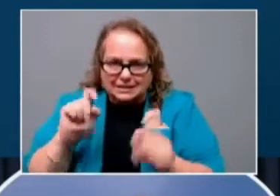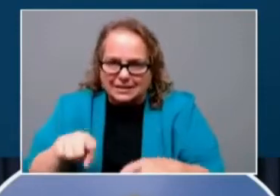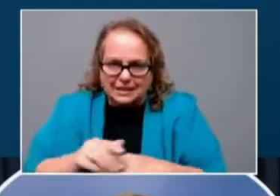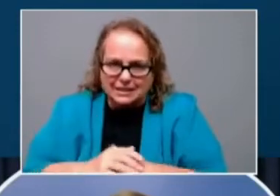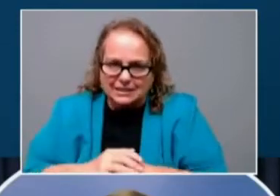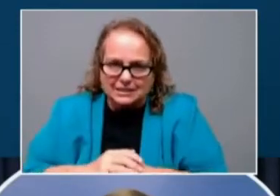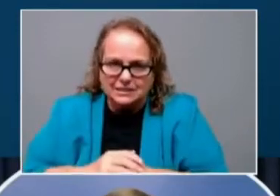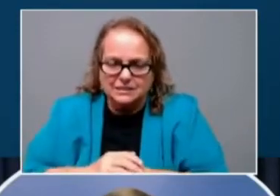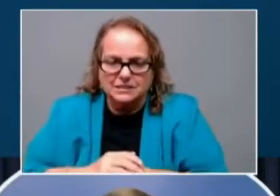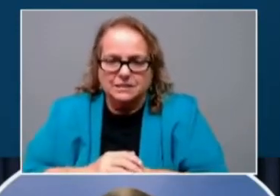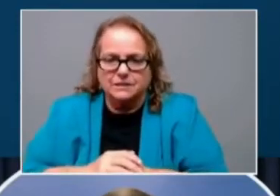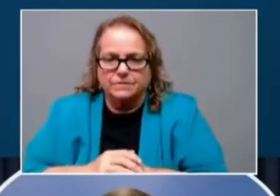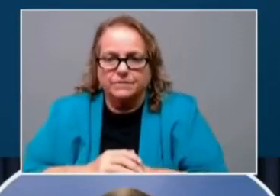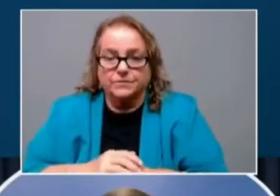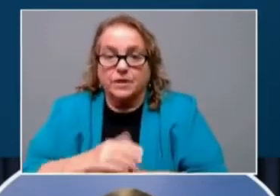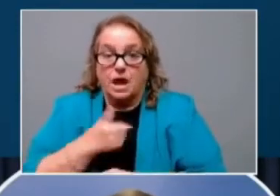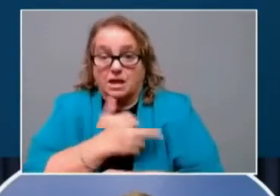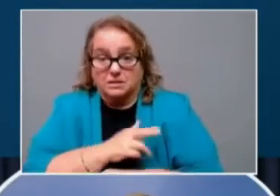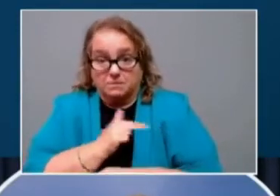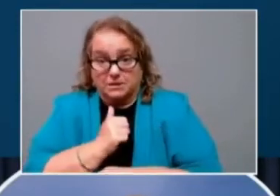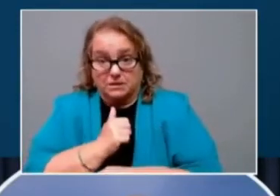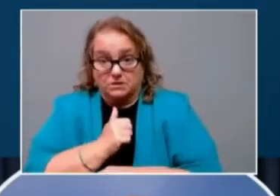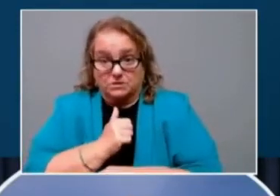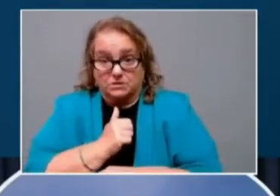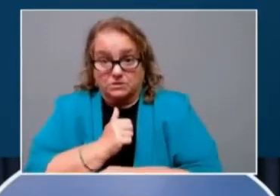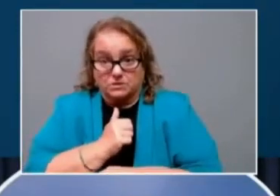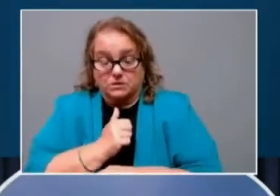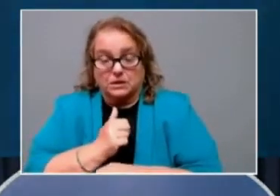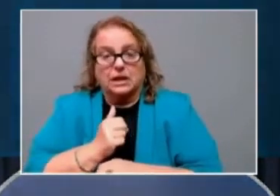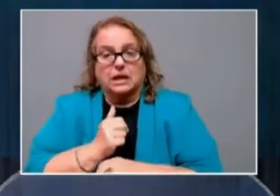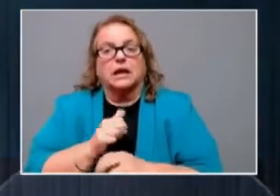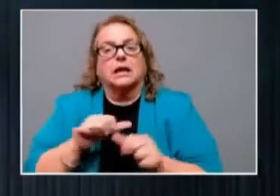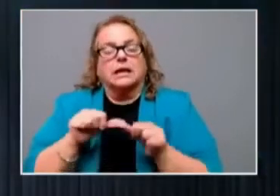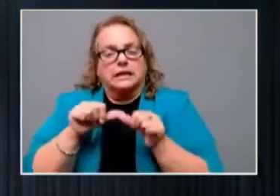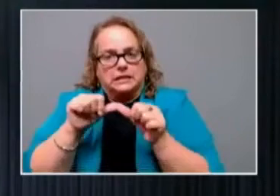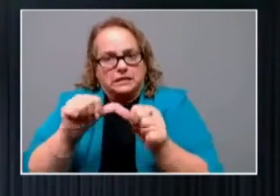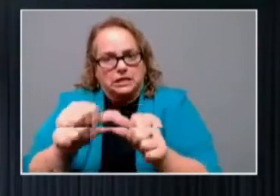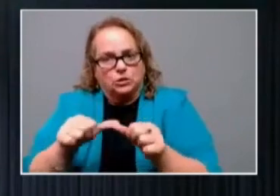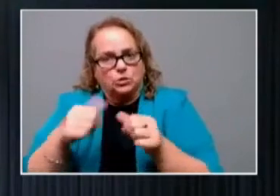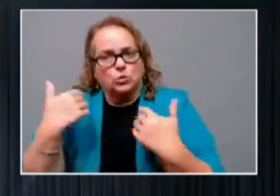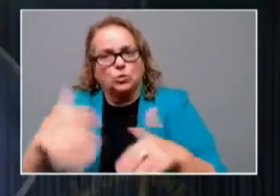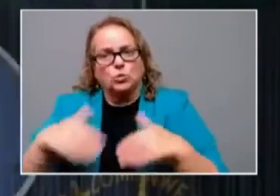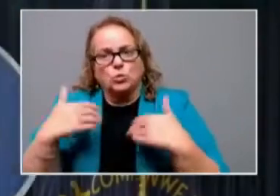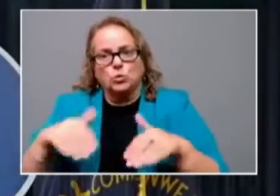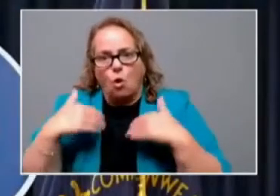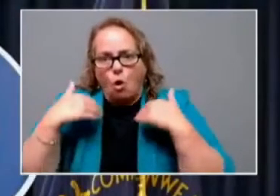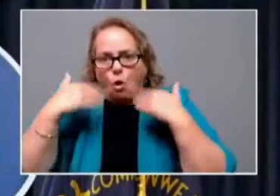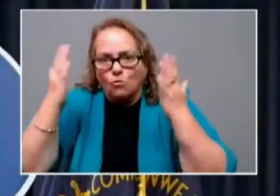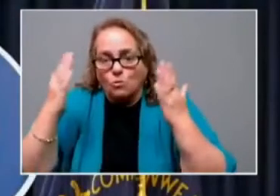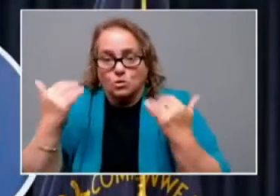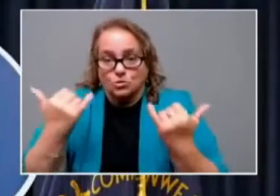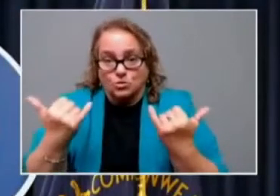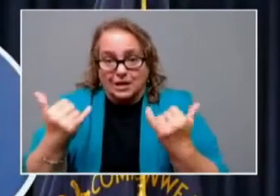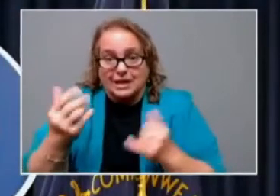hospitals continue to be hit extremely hard as of today, 69% Of Kentucky's